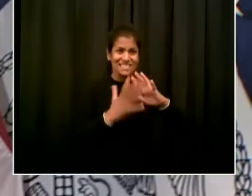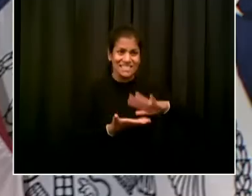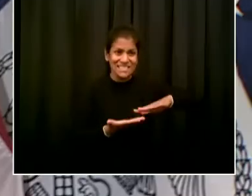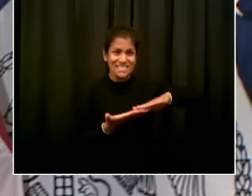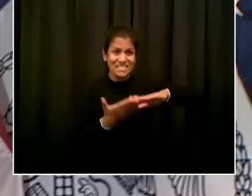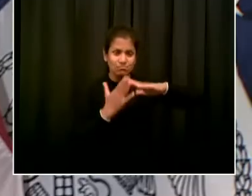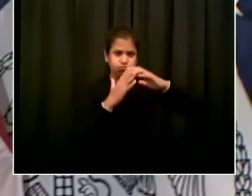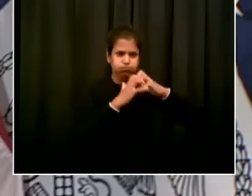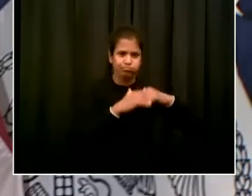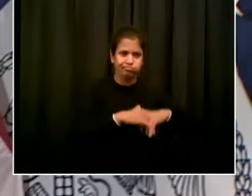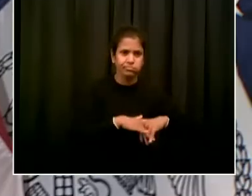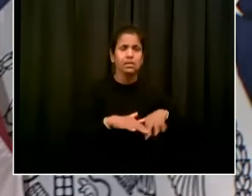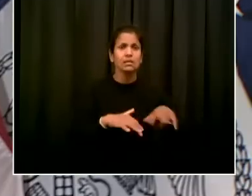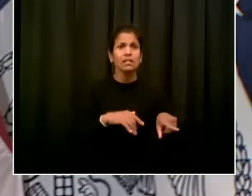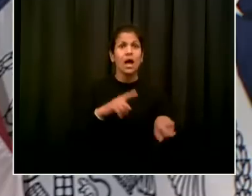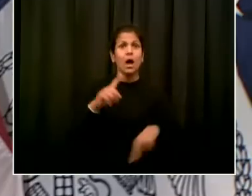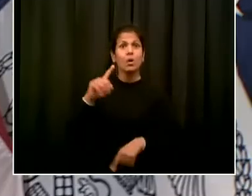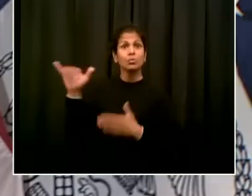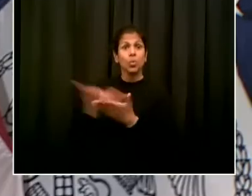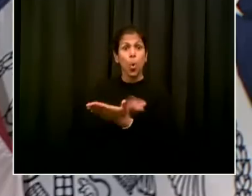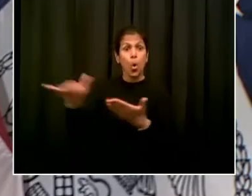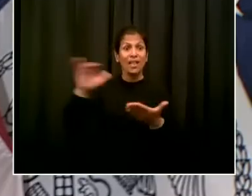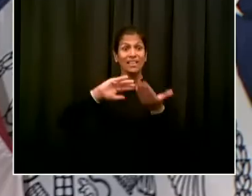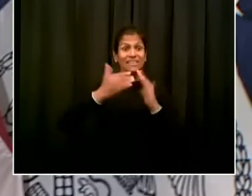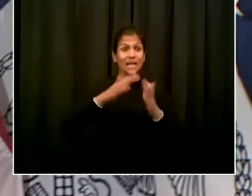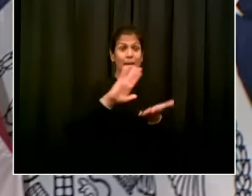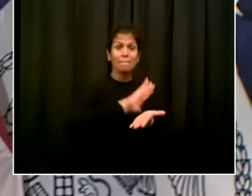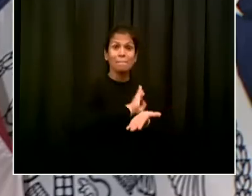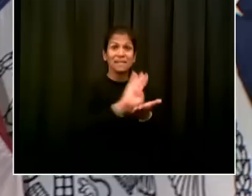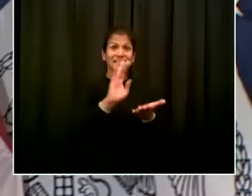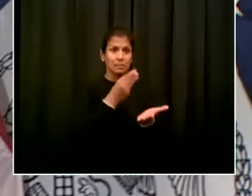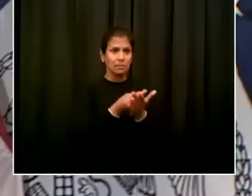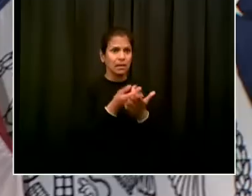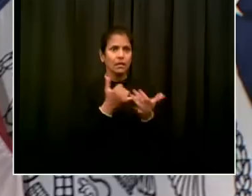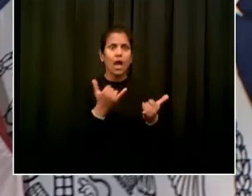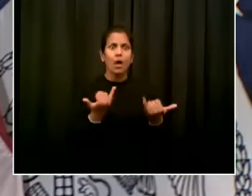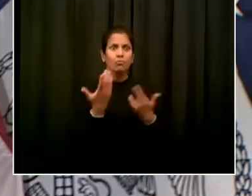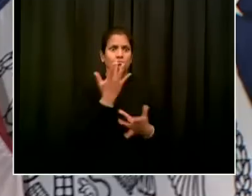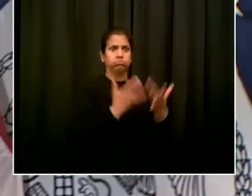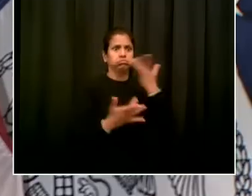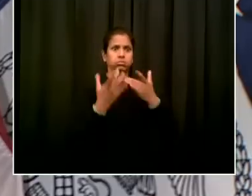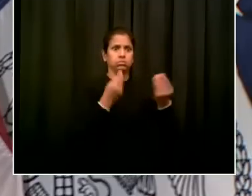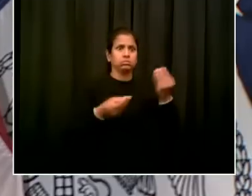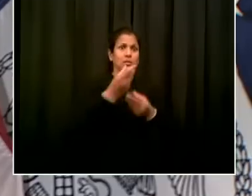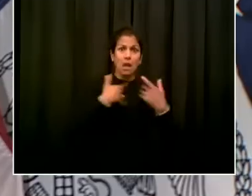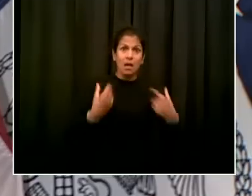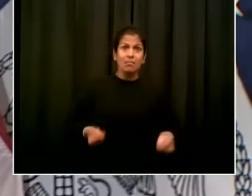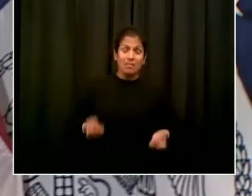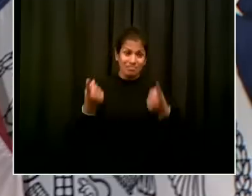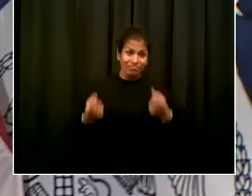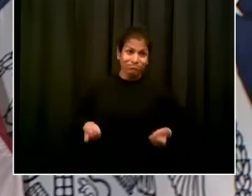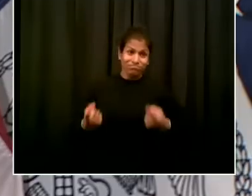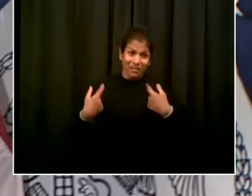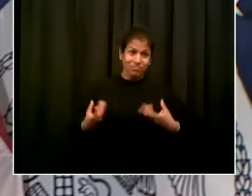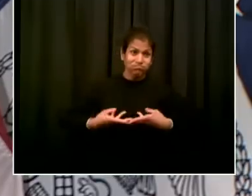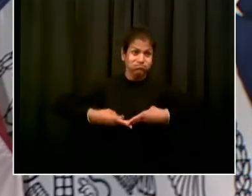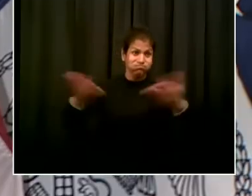ARE N IA TOUGH SITUATION WITH THE E TCIY Y UBDGDG WHAT WE NEED, WHICH WILL HELP EVERYONE, IS